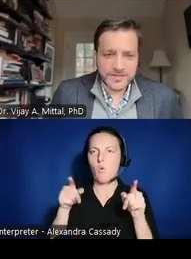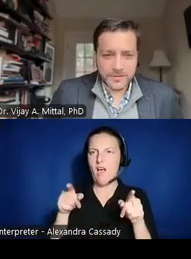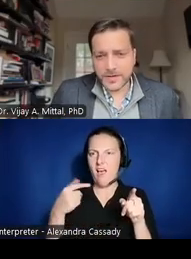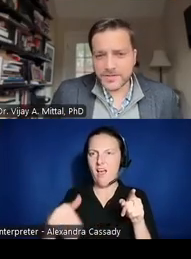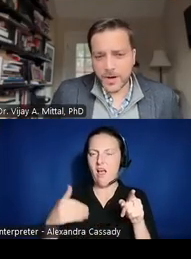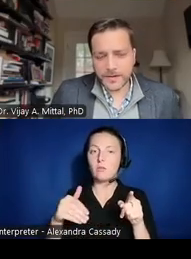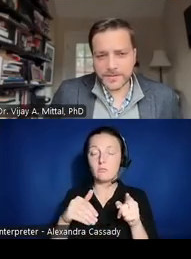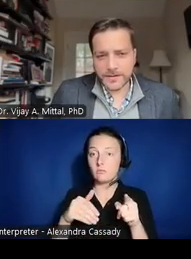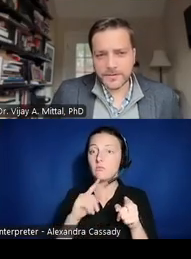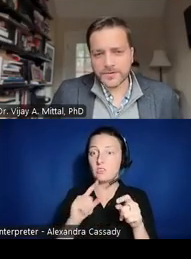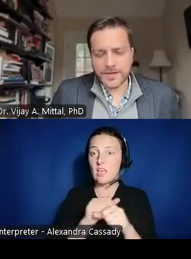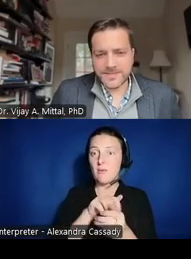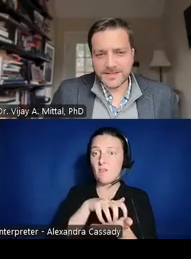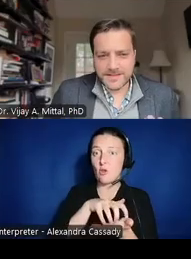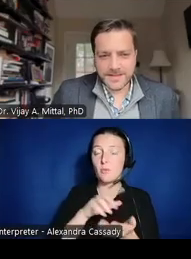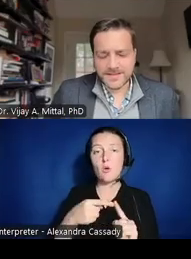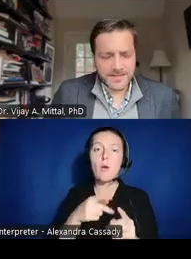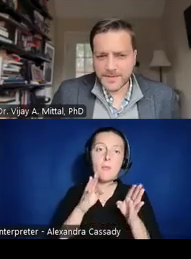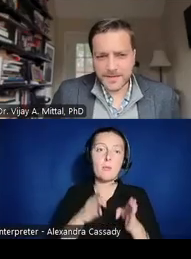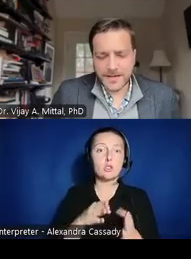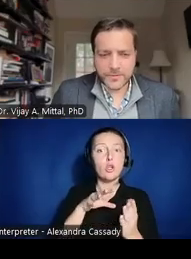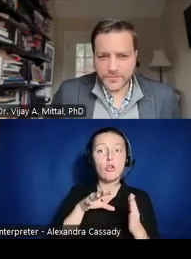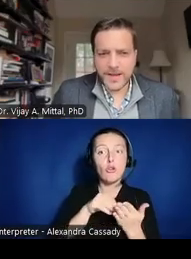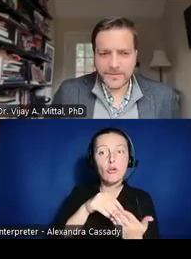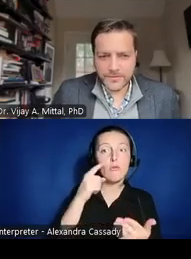is learning to walk and they're they're clumsy. It's easy to see but it kind of goes away after